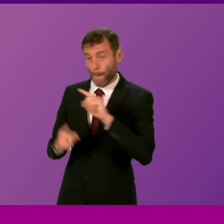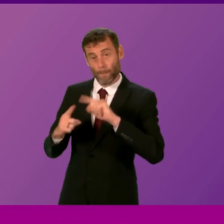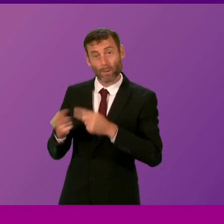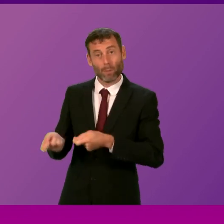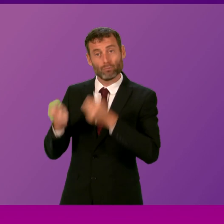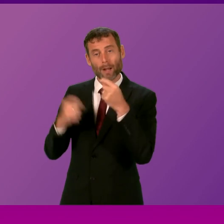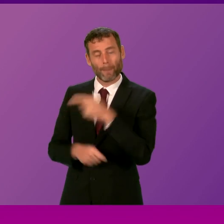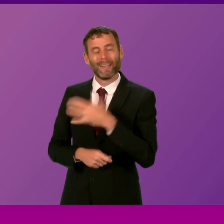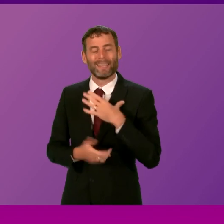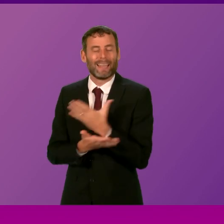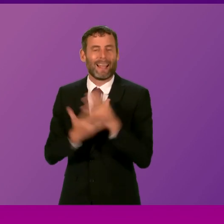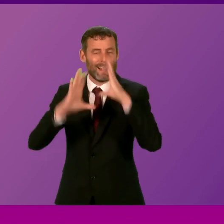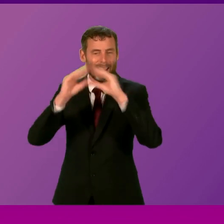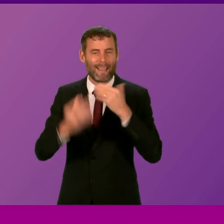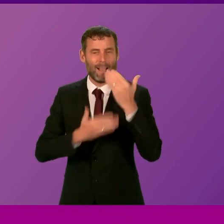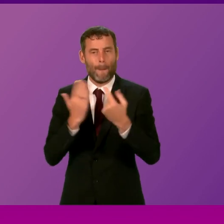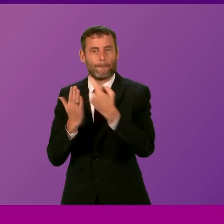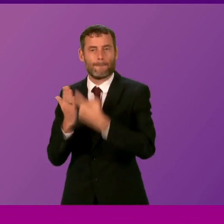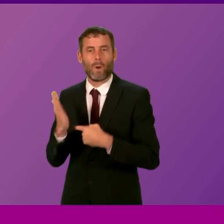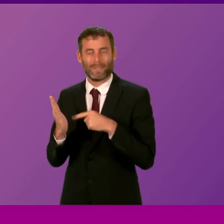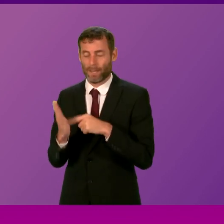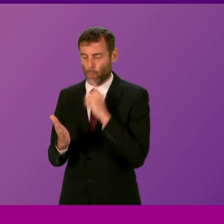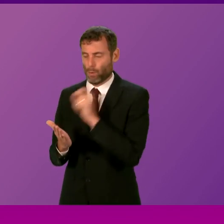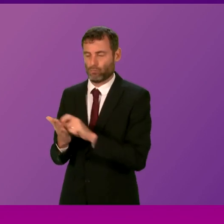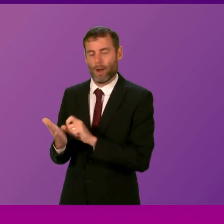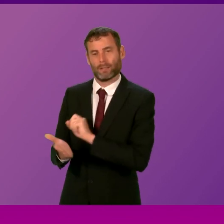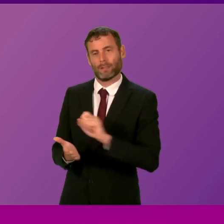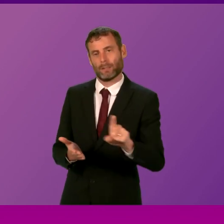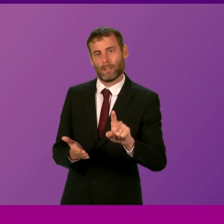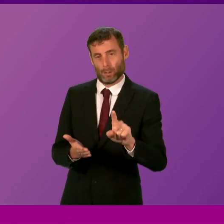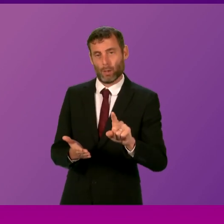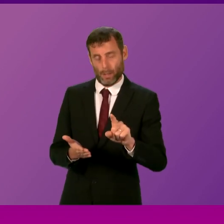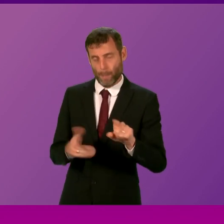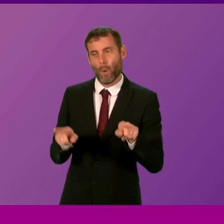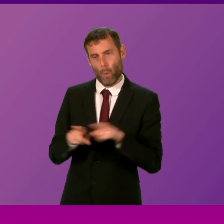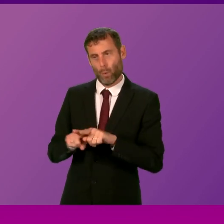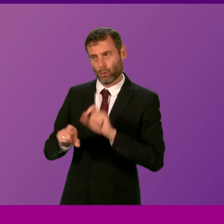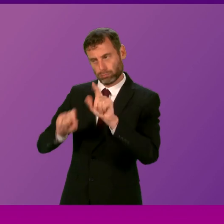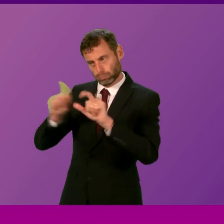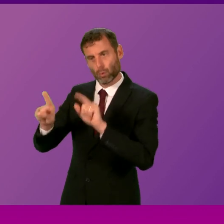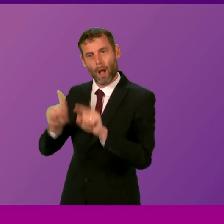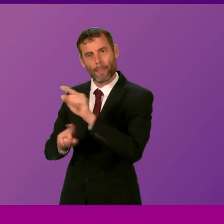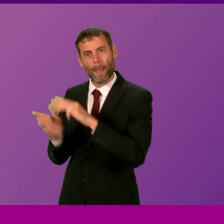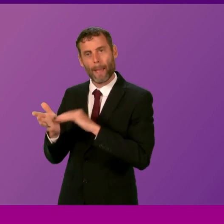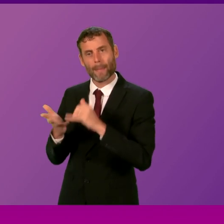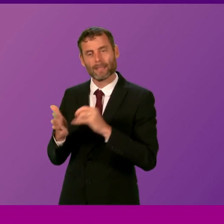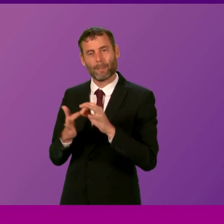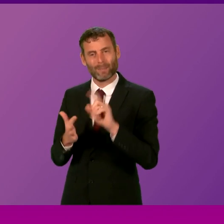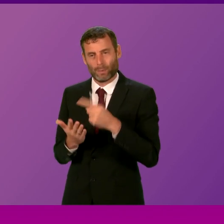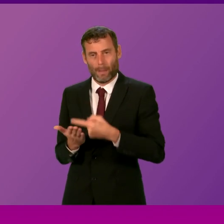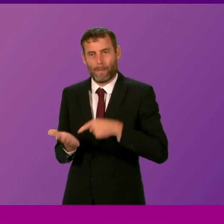ensure that the cabinet secretary writes to him and puts that response across to other MSPs, too.